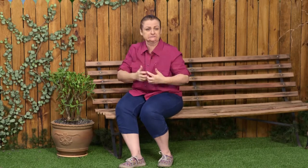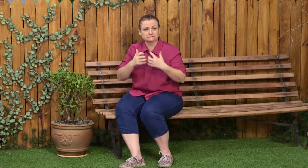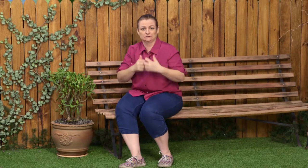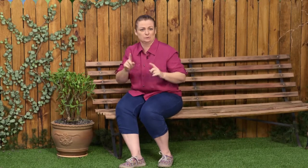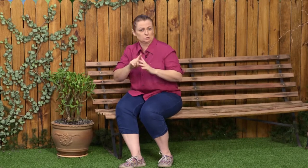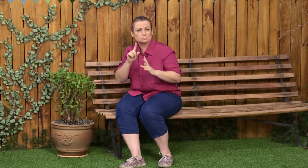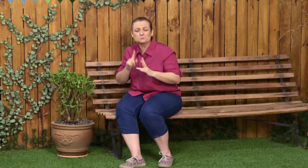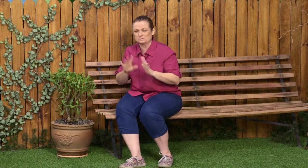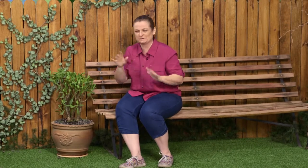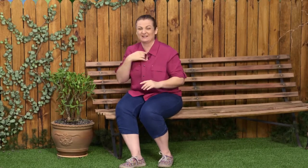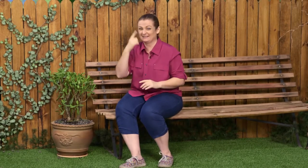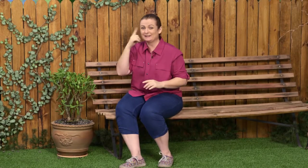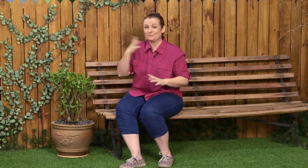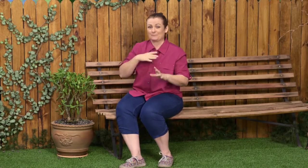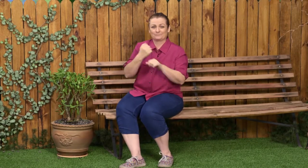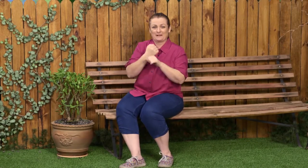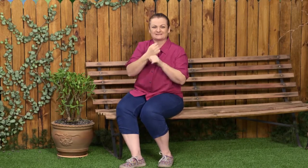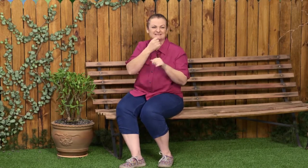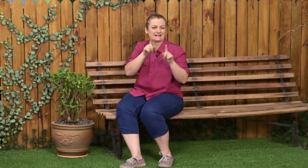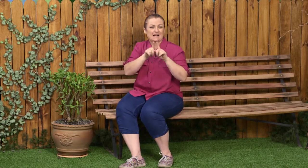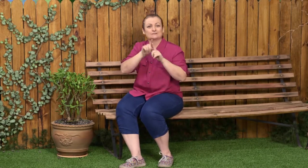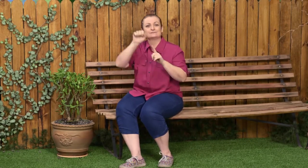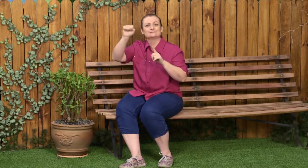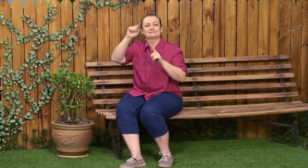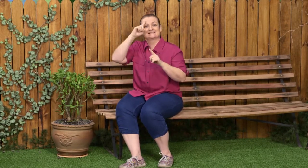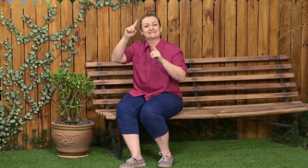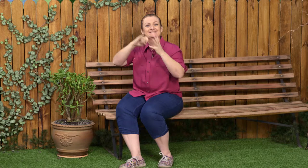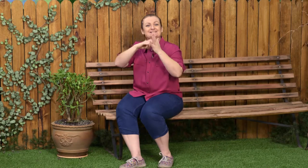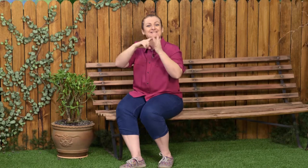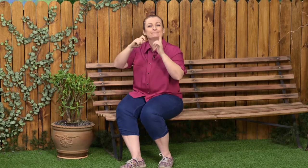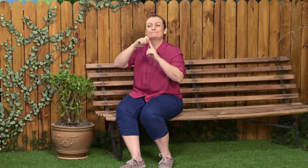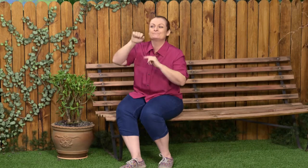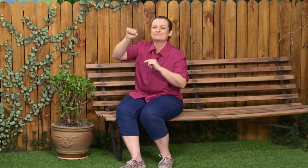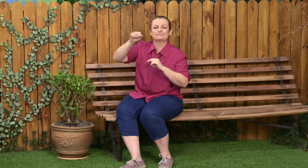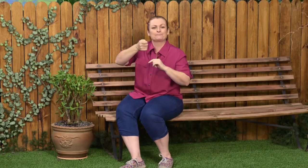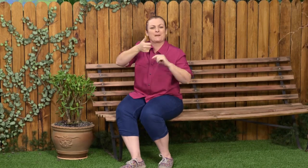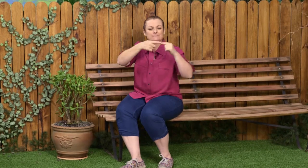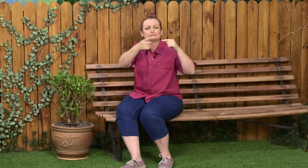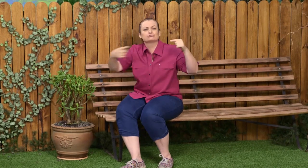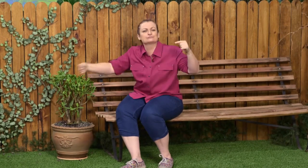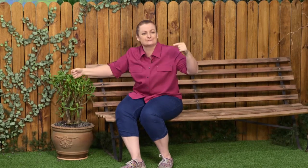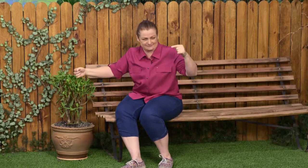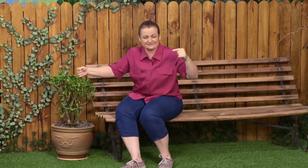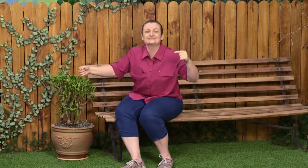I can see that he's trying to work out what to do next. I think he's trying to make something like Skip's marble run.